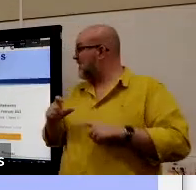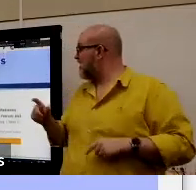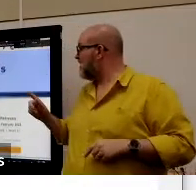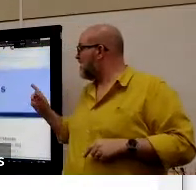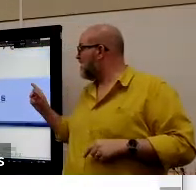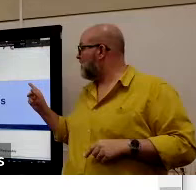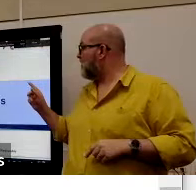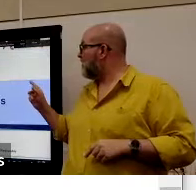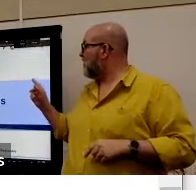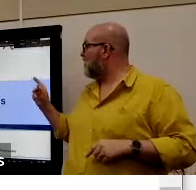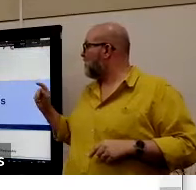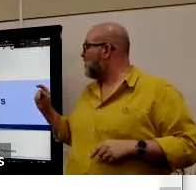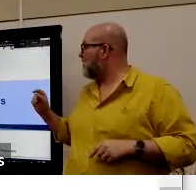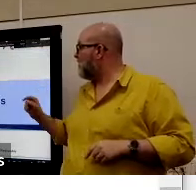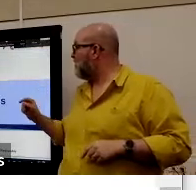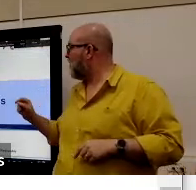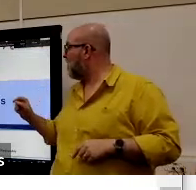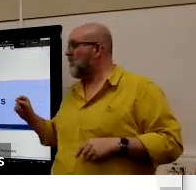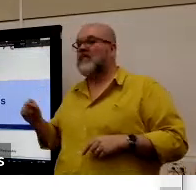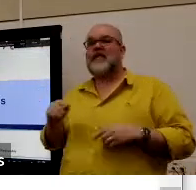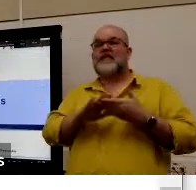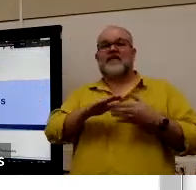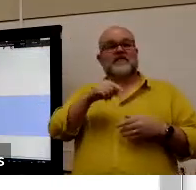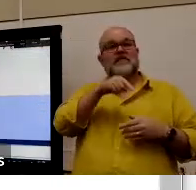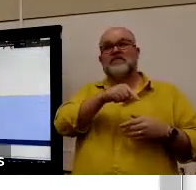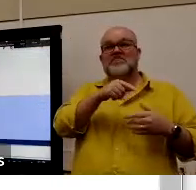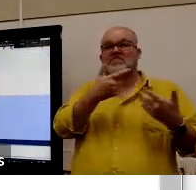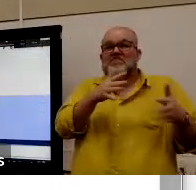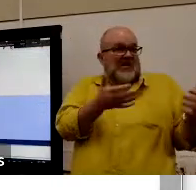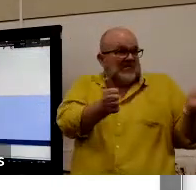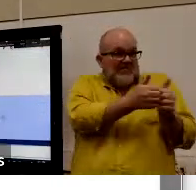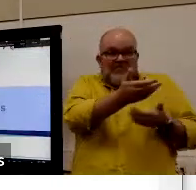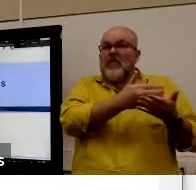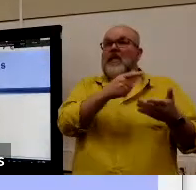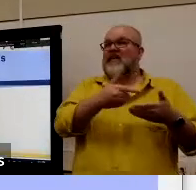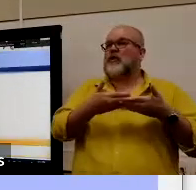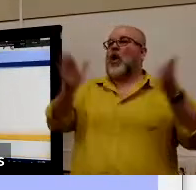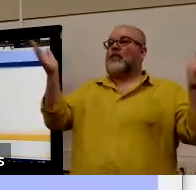The free PD... so, with agreement, it's open to anyone.